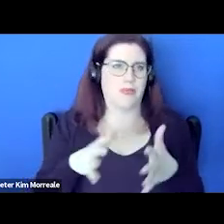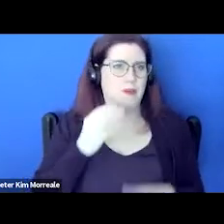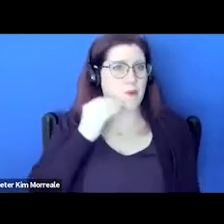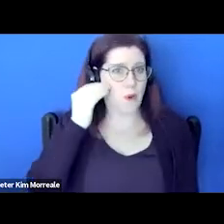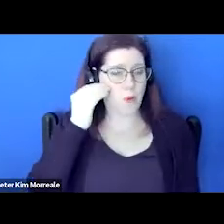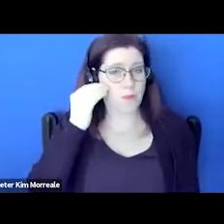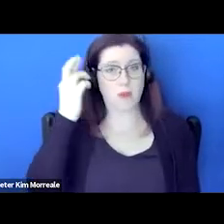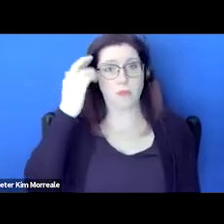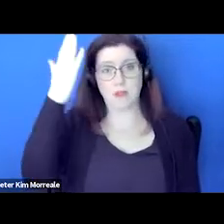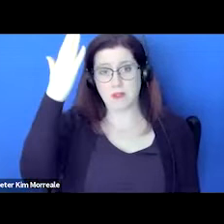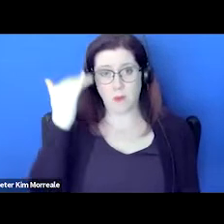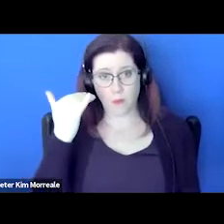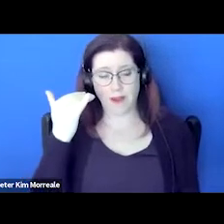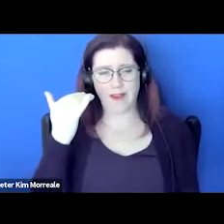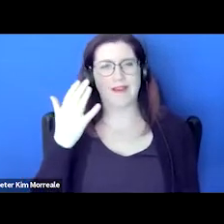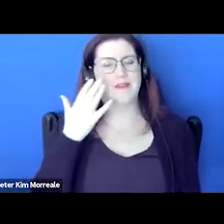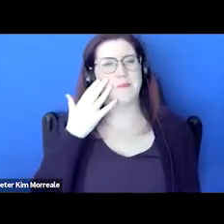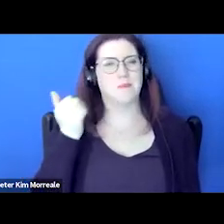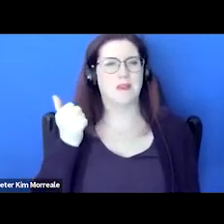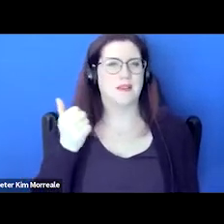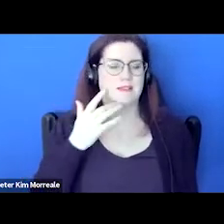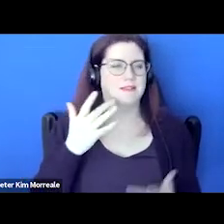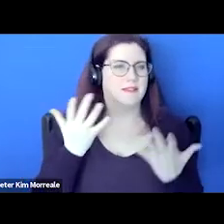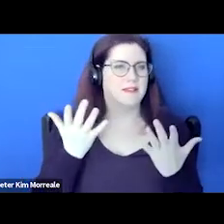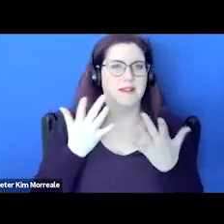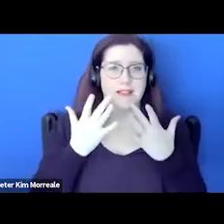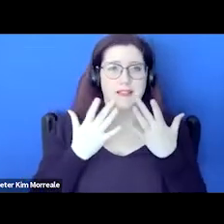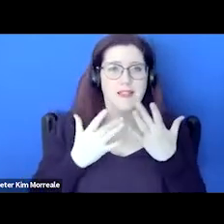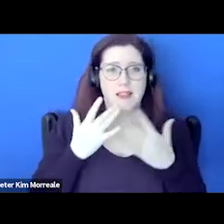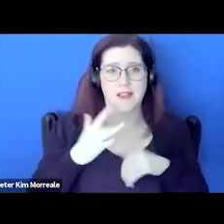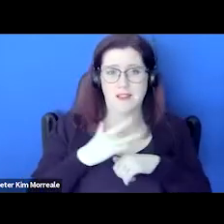to the lack of availability of housing.